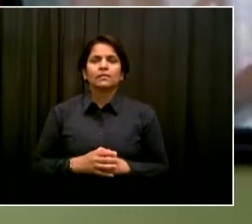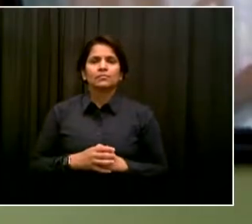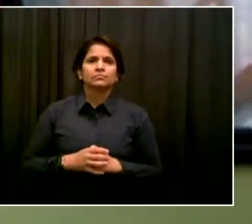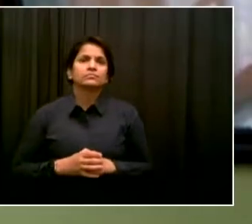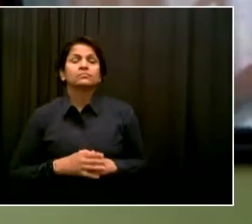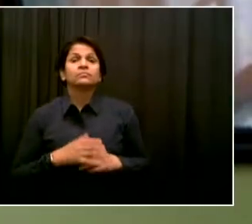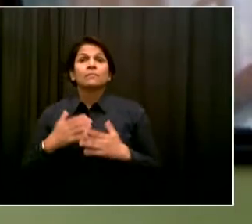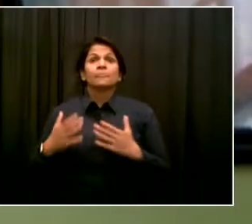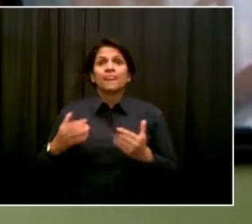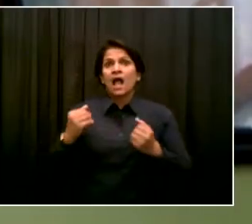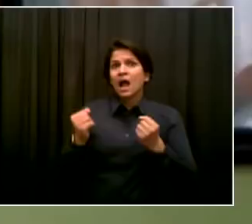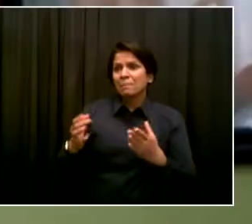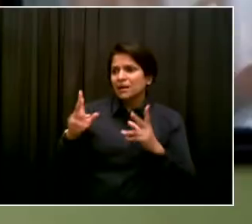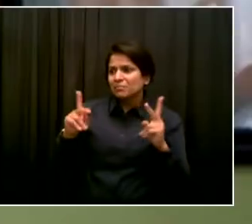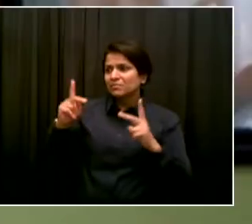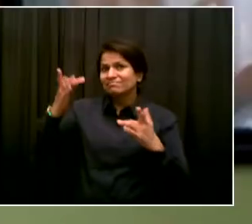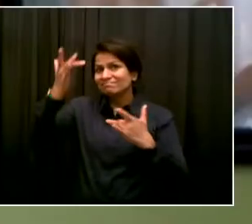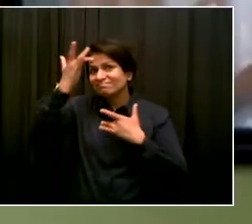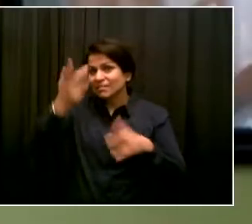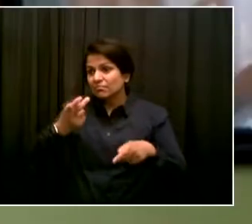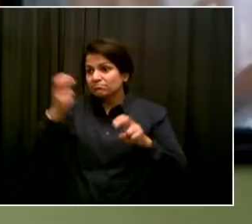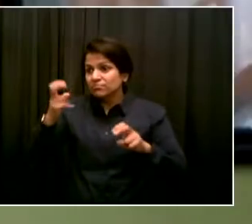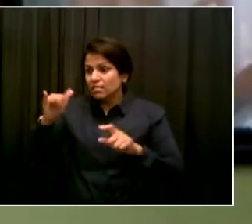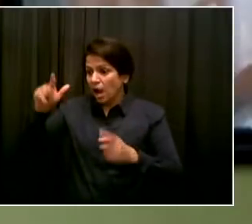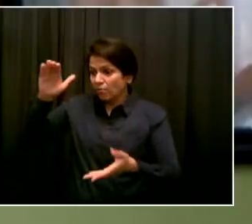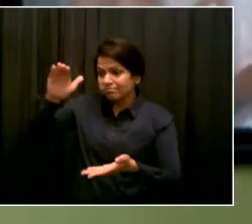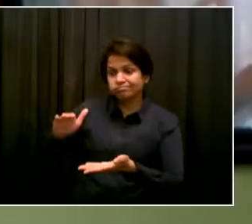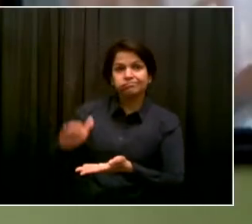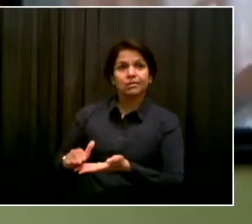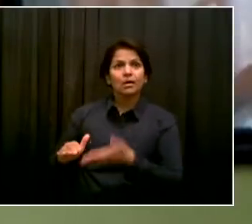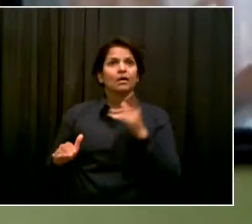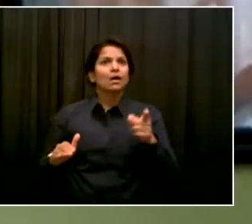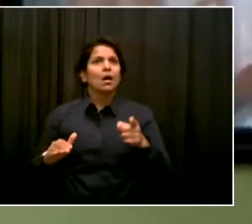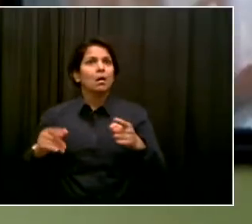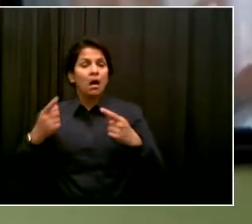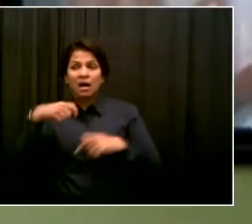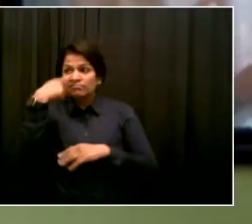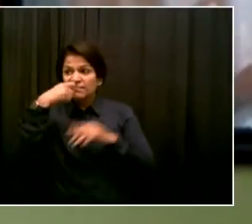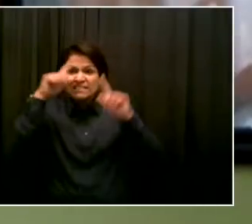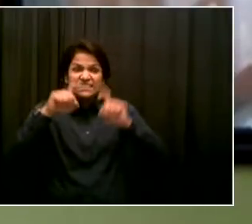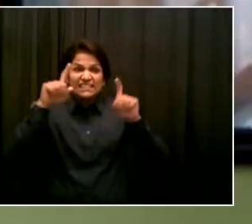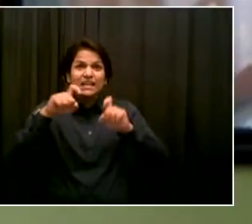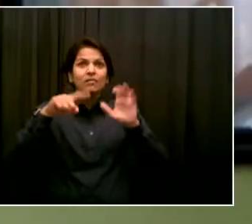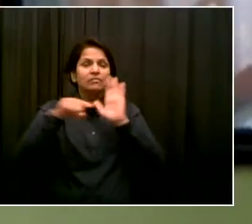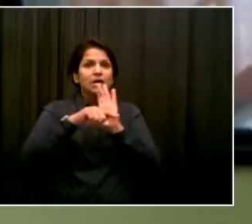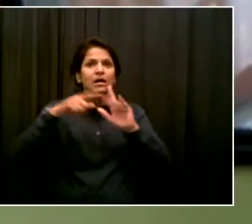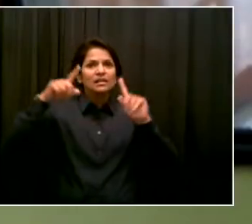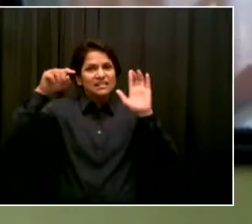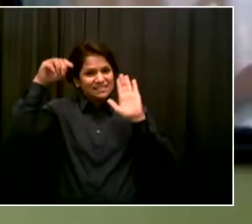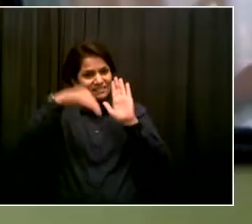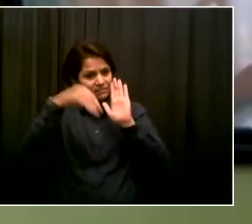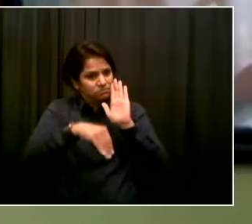SEEN AN OVER 25% DECLINE IN ALL THE MAJOR THINGS WE FOLLOWED, CASE NUMBERS, TEST POSITIVITY